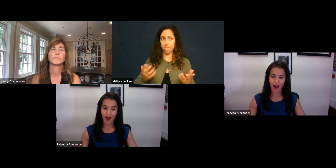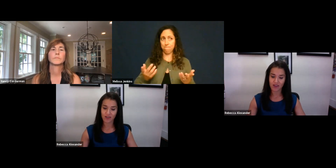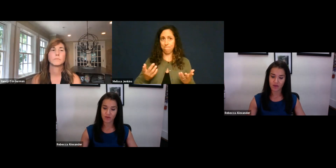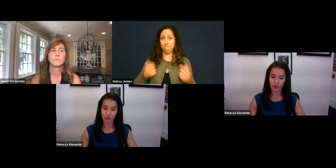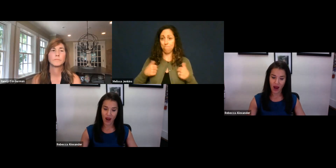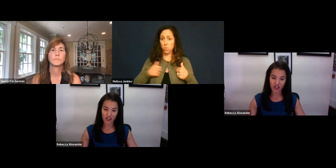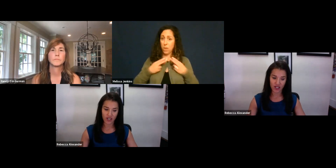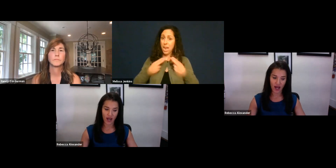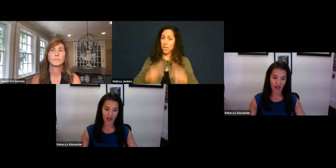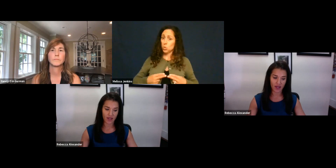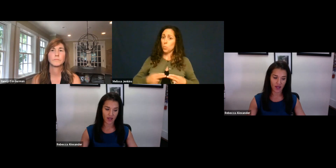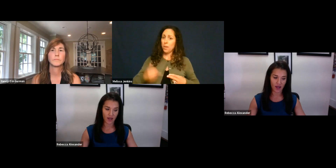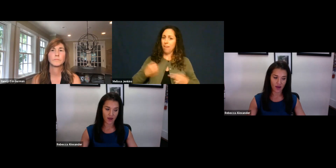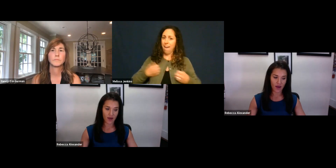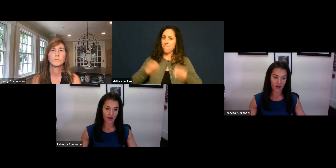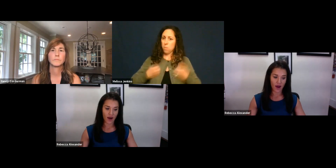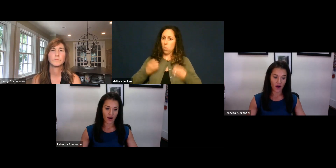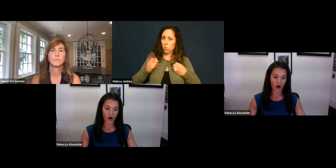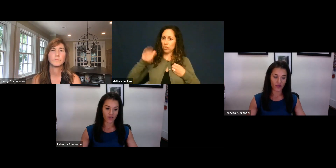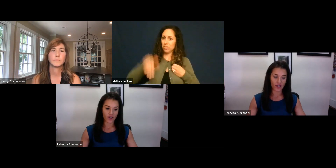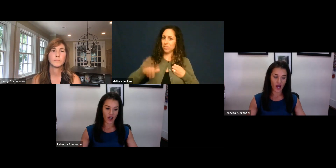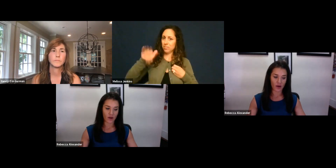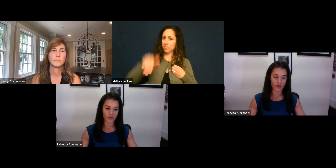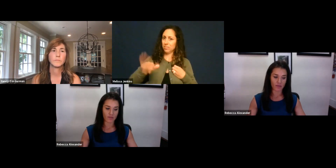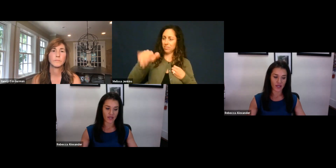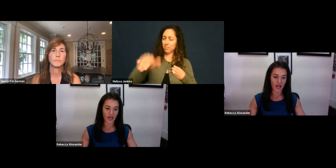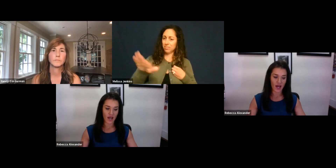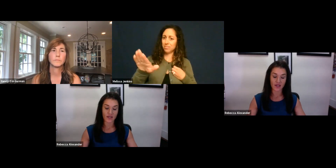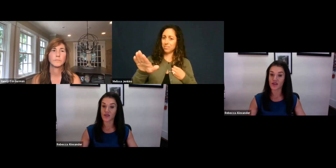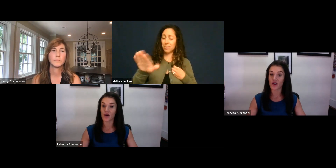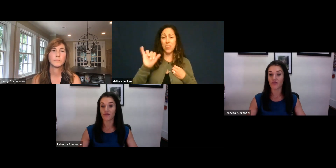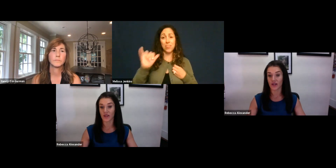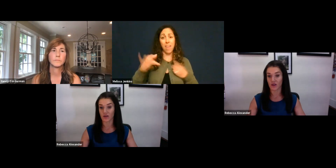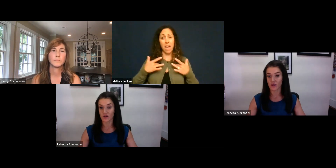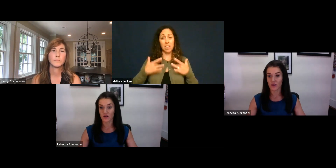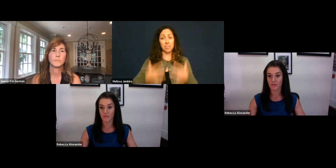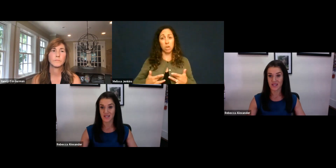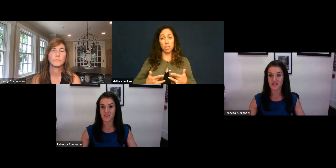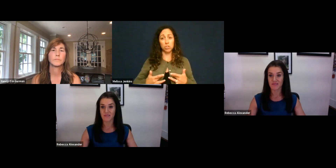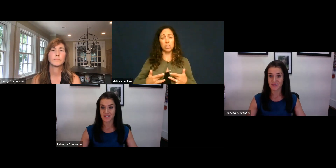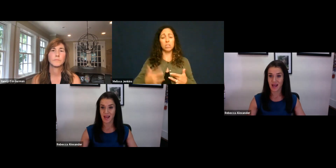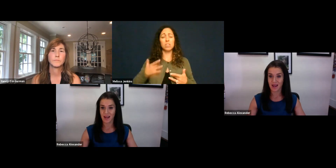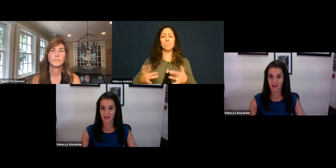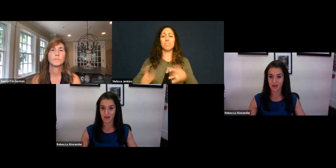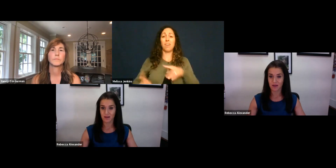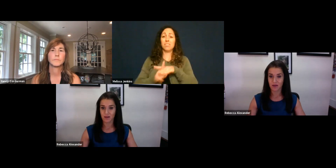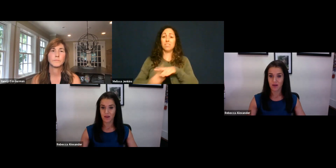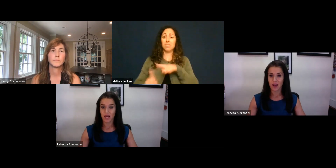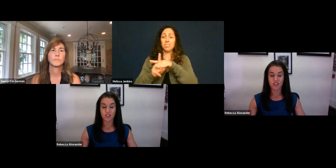And that depression I think often comes because of fear. Because of anxiety.